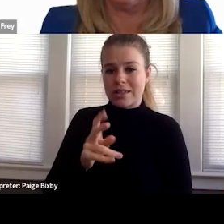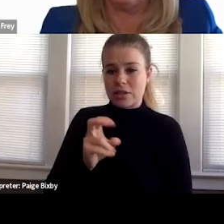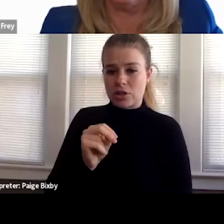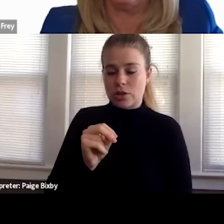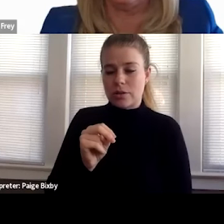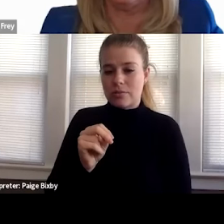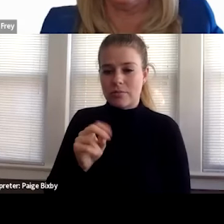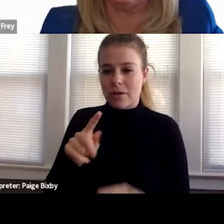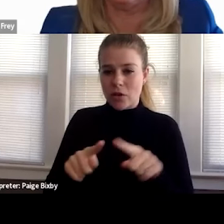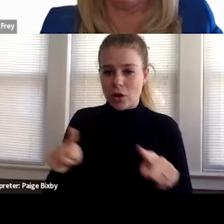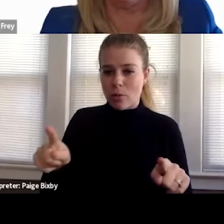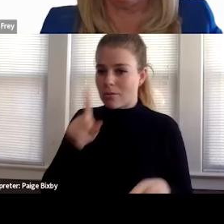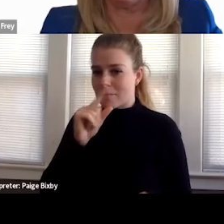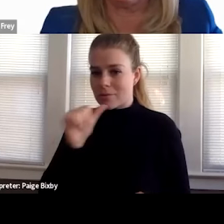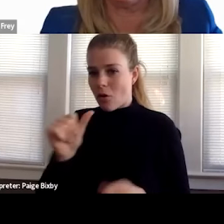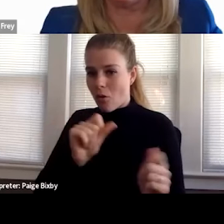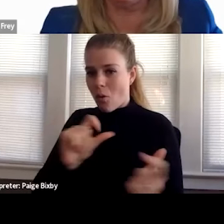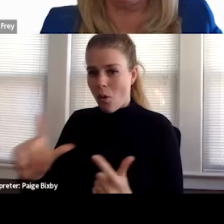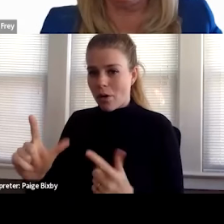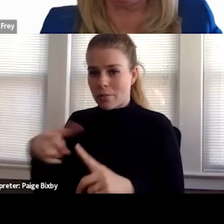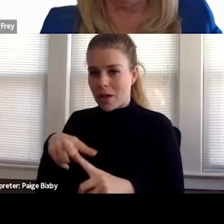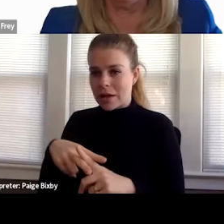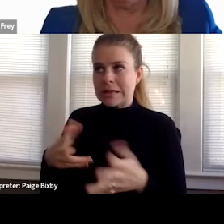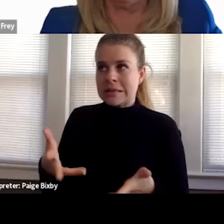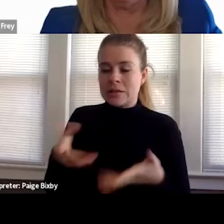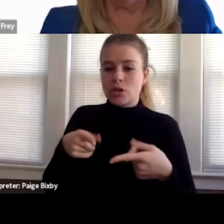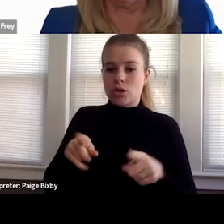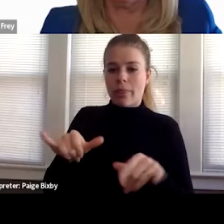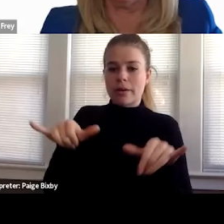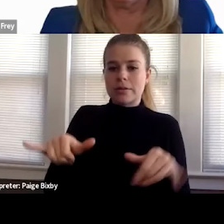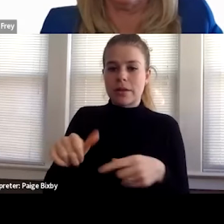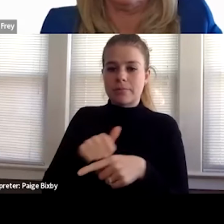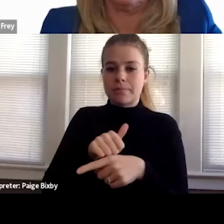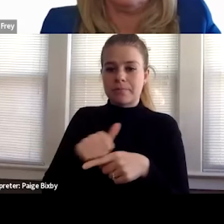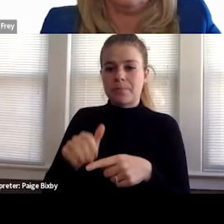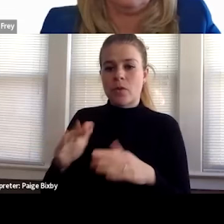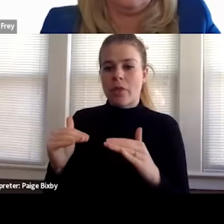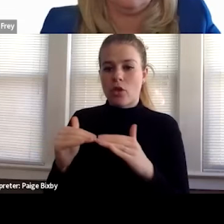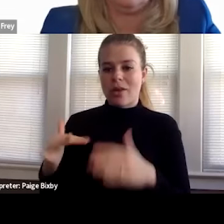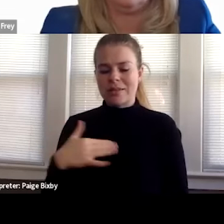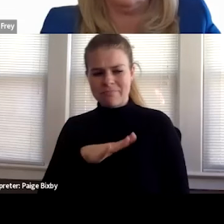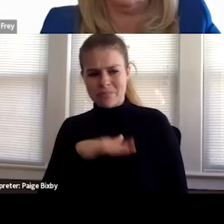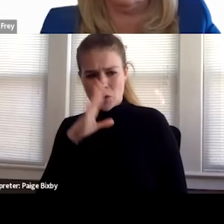And then during that same training, their colleague next to them reached over and said, "you know, you can select multiple reasons